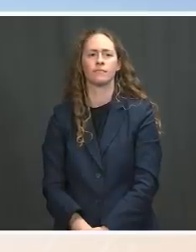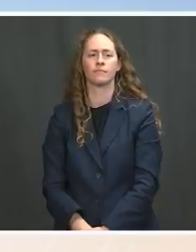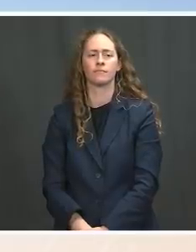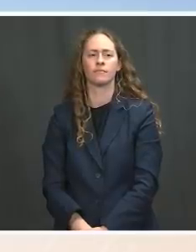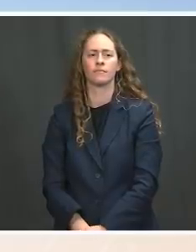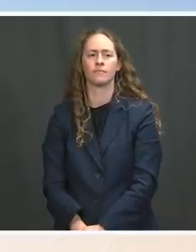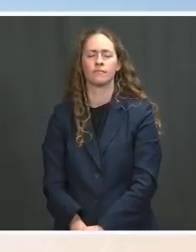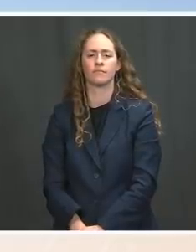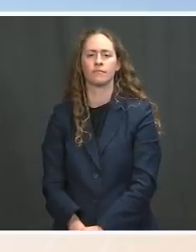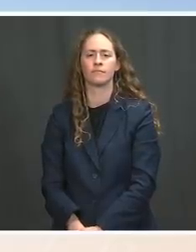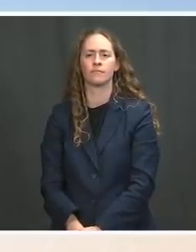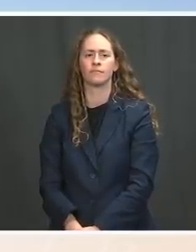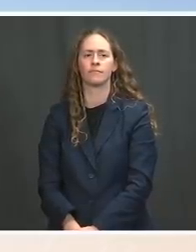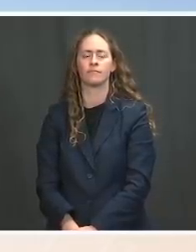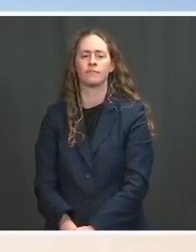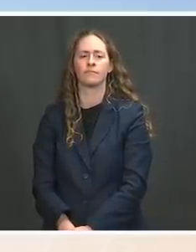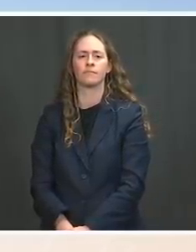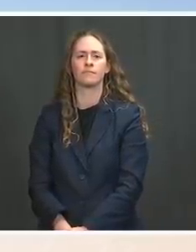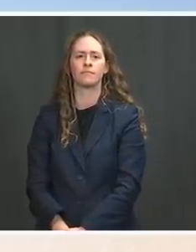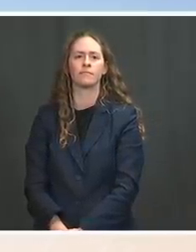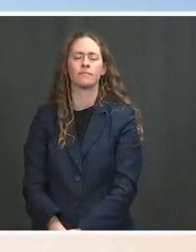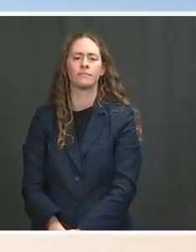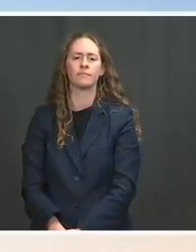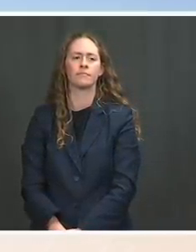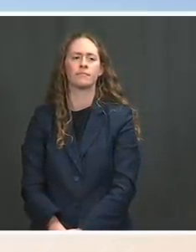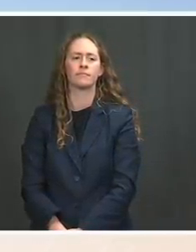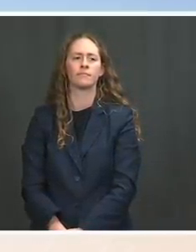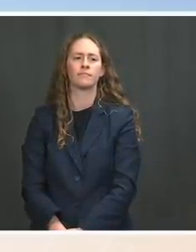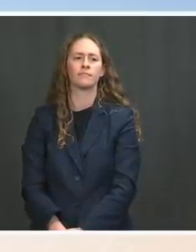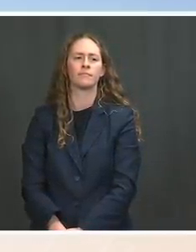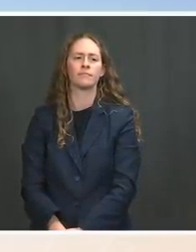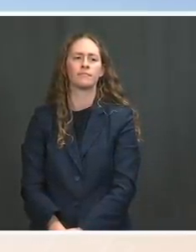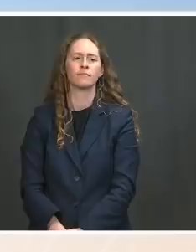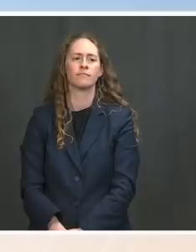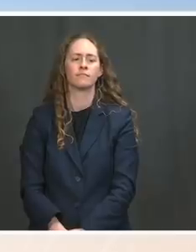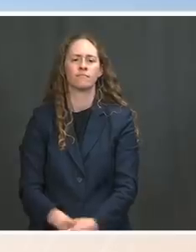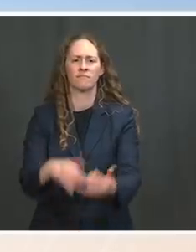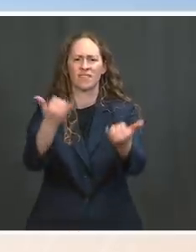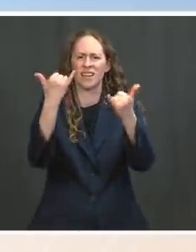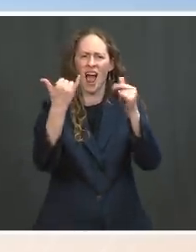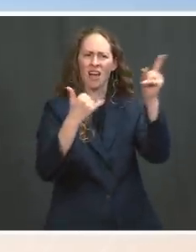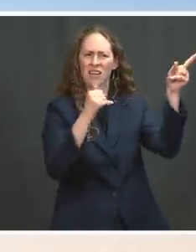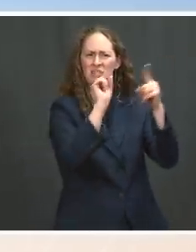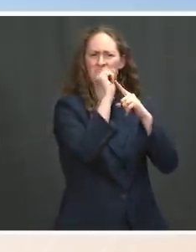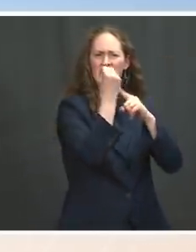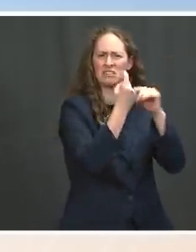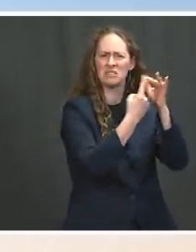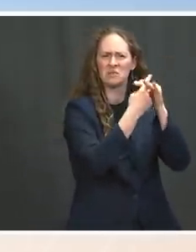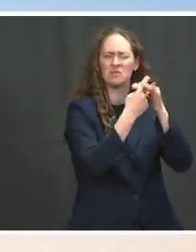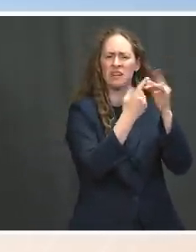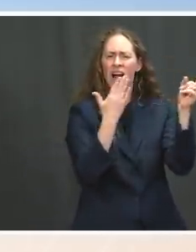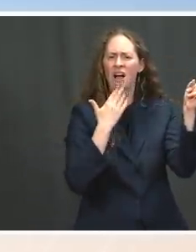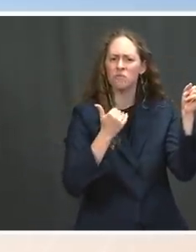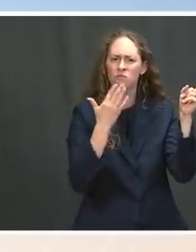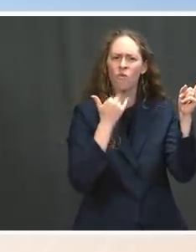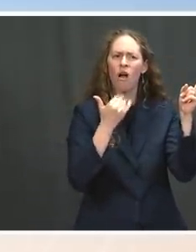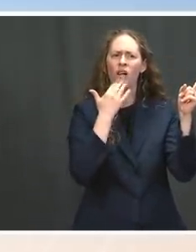to a U.N. Security Council statement? Are there any plans to appoint an ambassador to Israel anytime soon or to reopen the consulate in Jerusalem